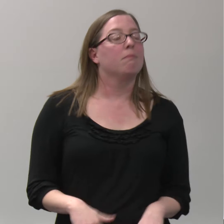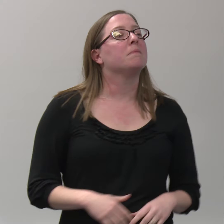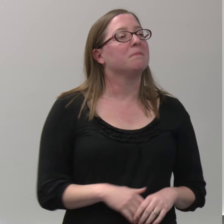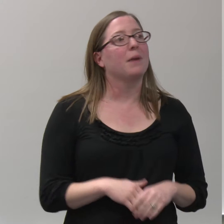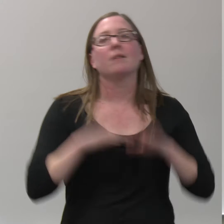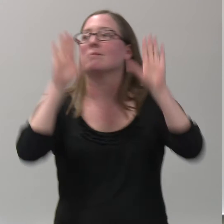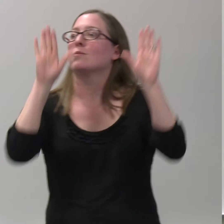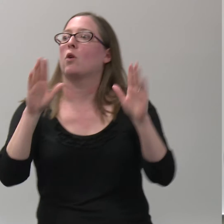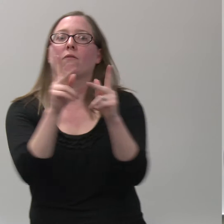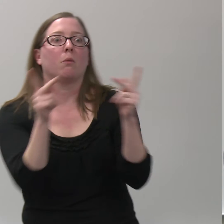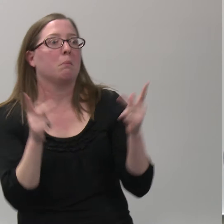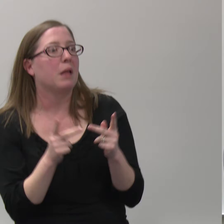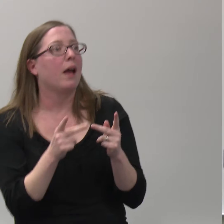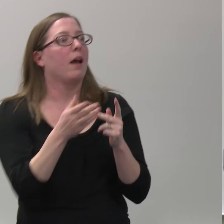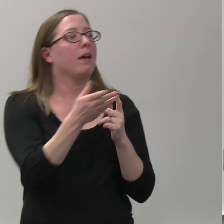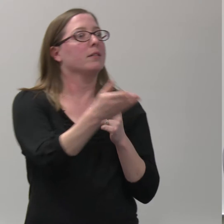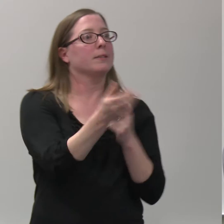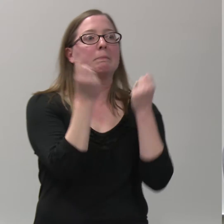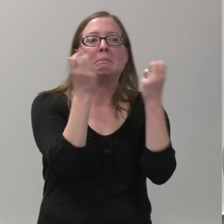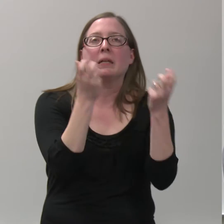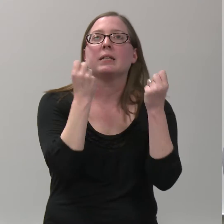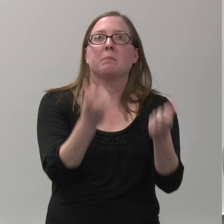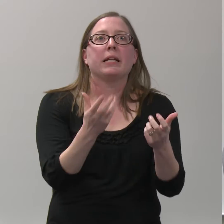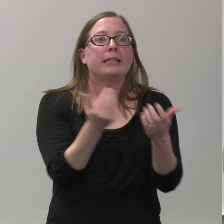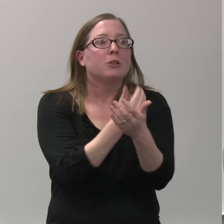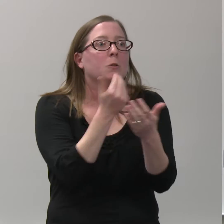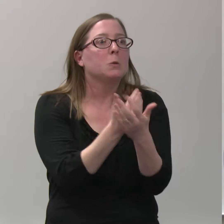but it was a great place to be. A lot of things were going on at that time,